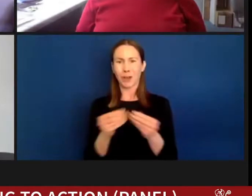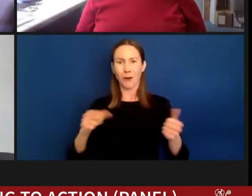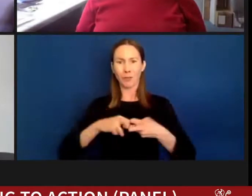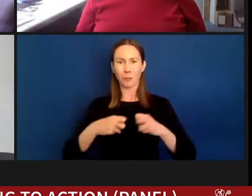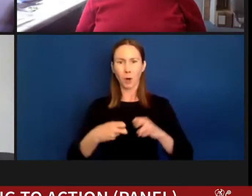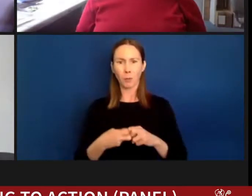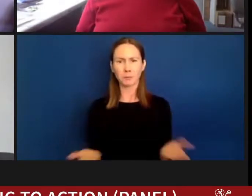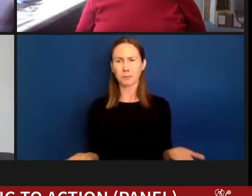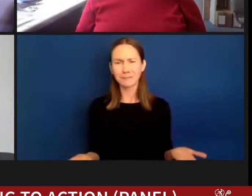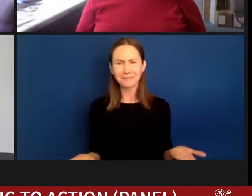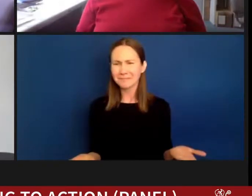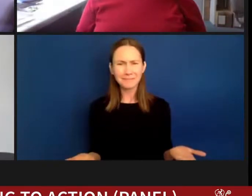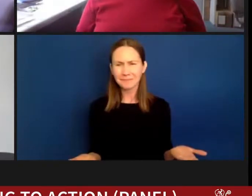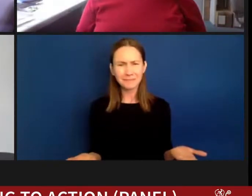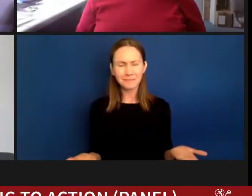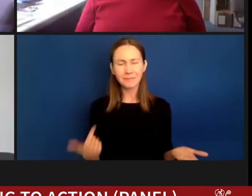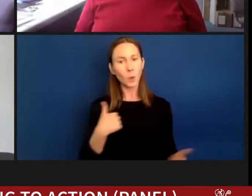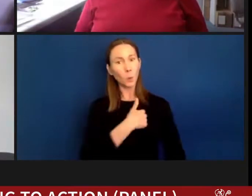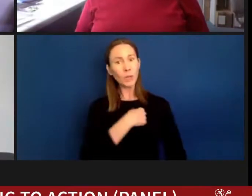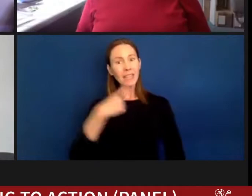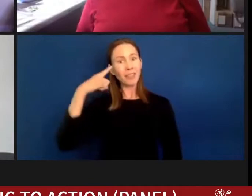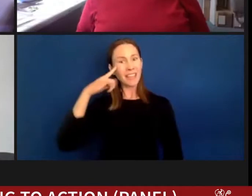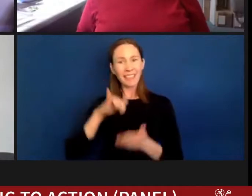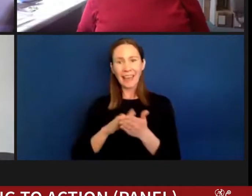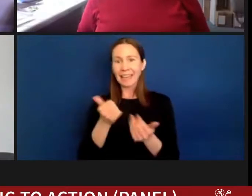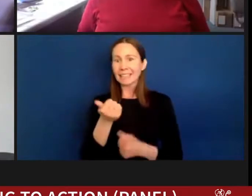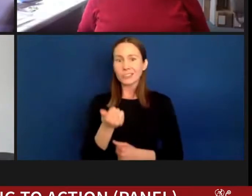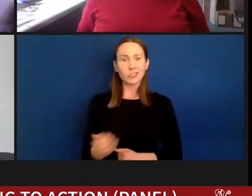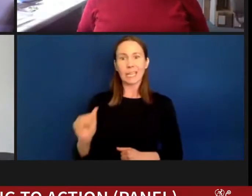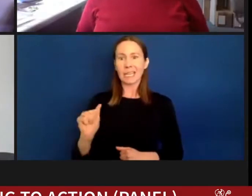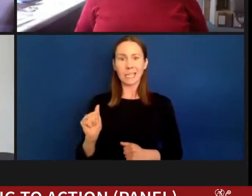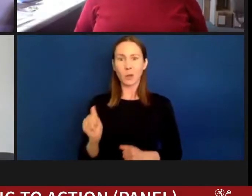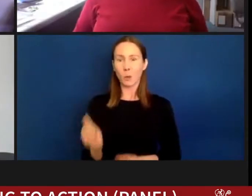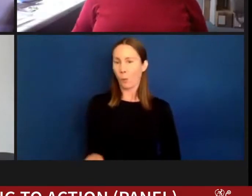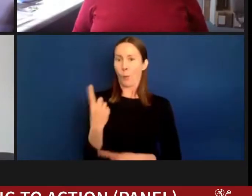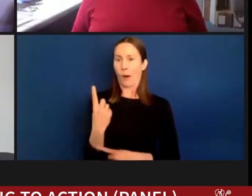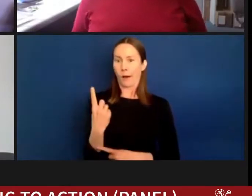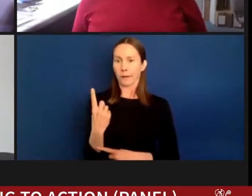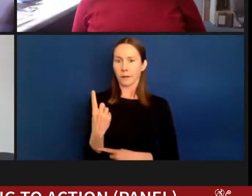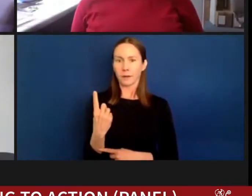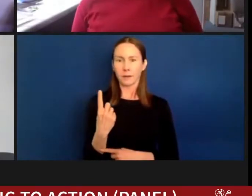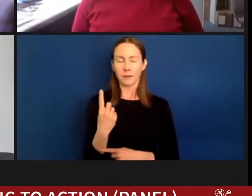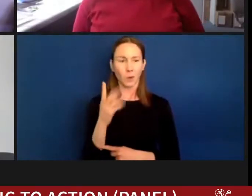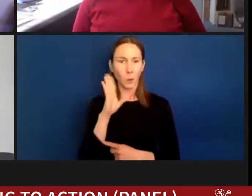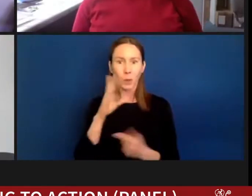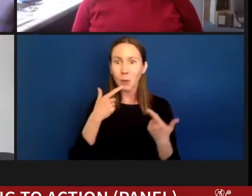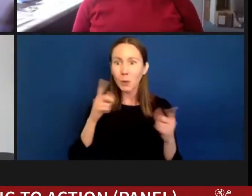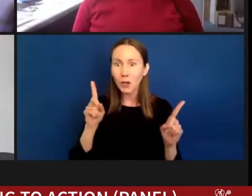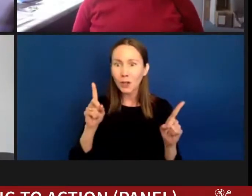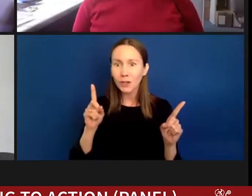In fact, when we think that any one level of analysis will work and it inevitably fails,